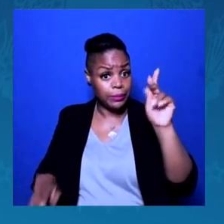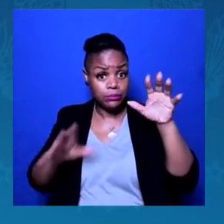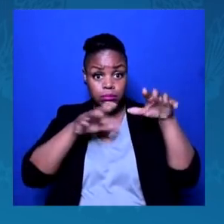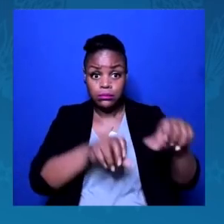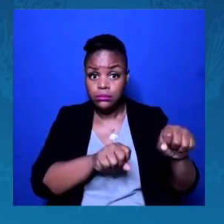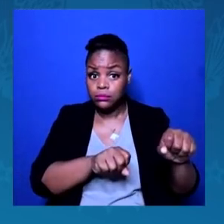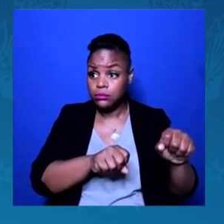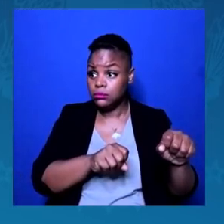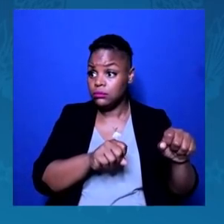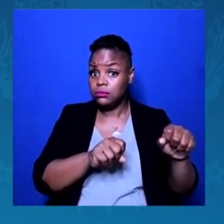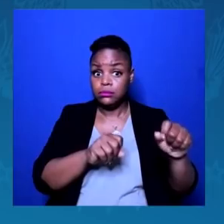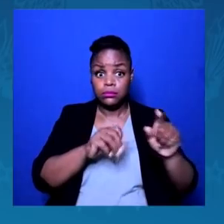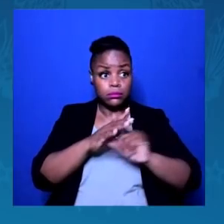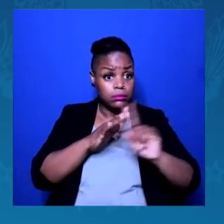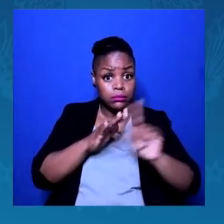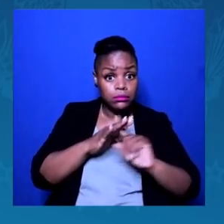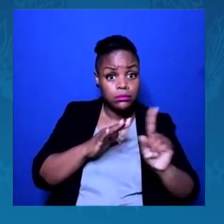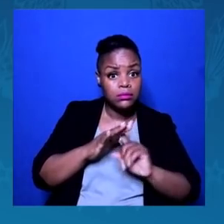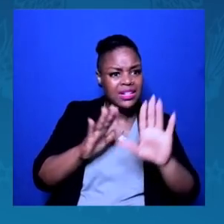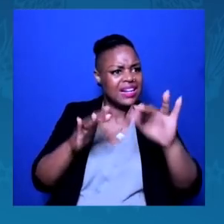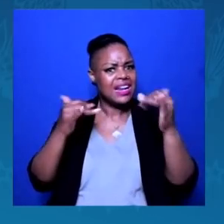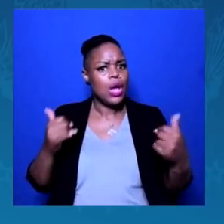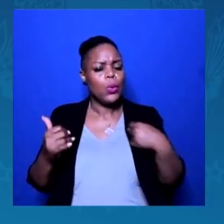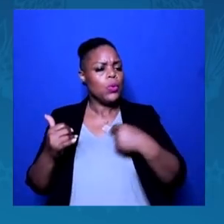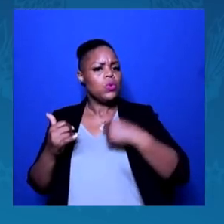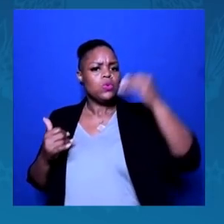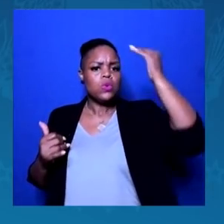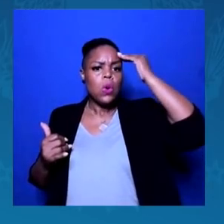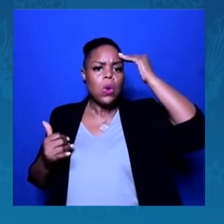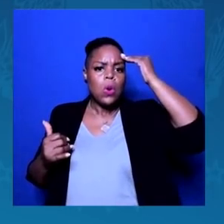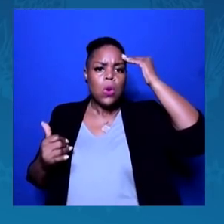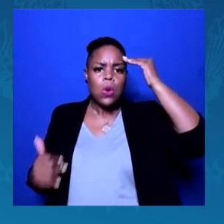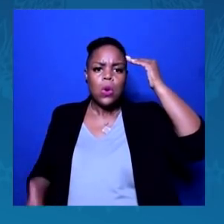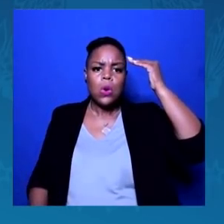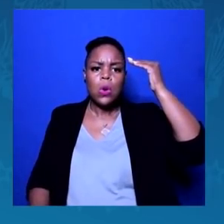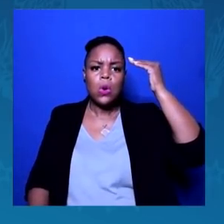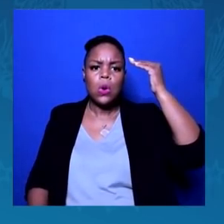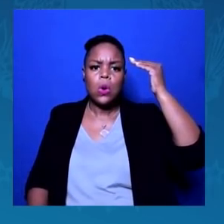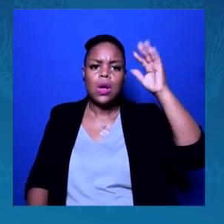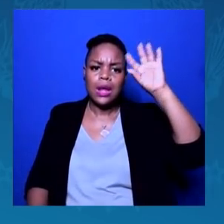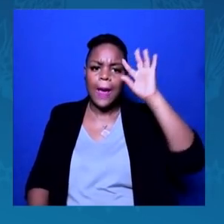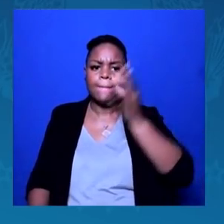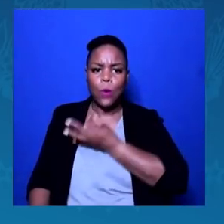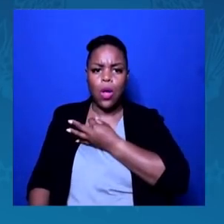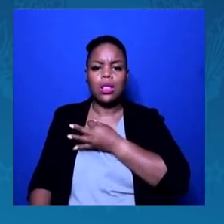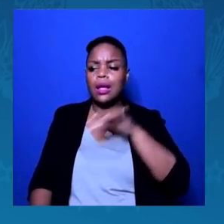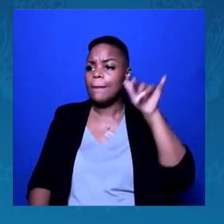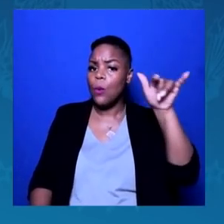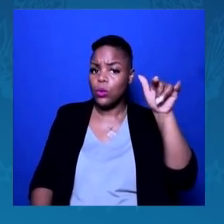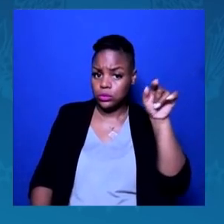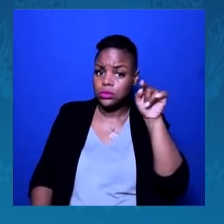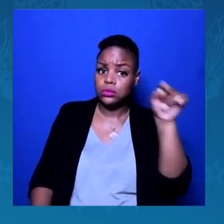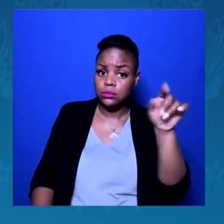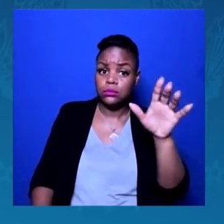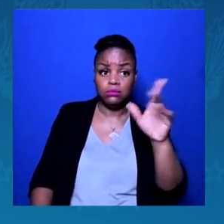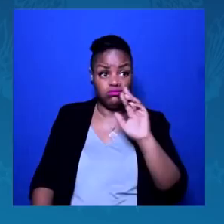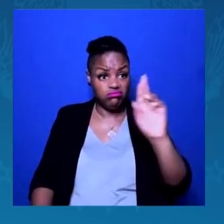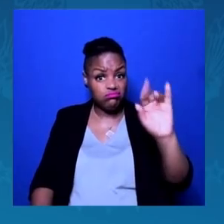there's sort of an increasingly difficult security situation there. Can you affirm that Americans are safer today